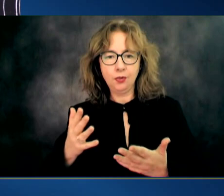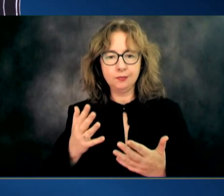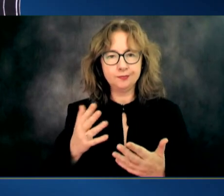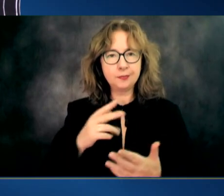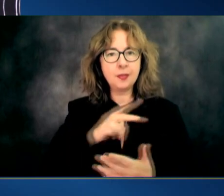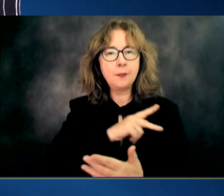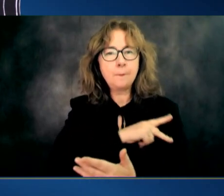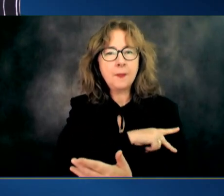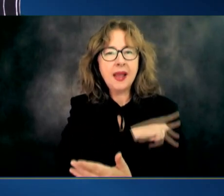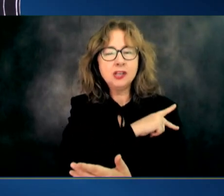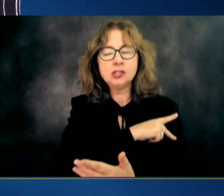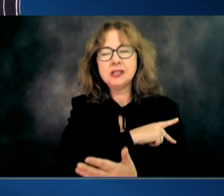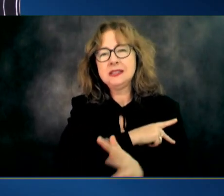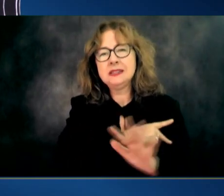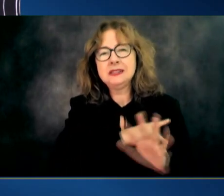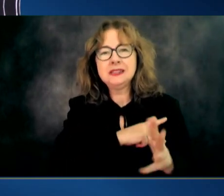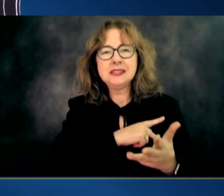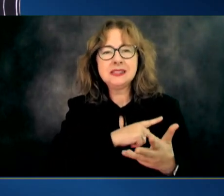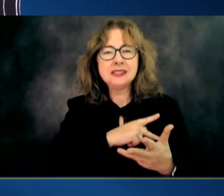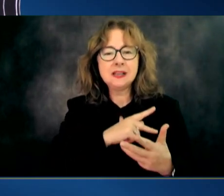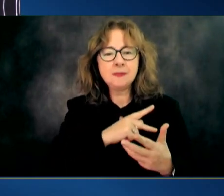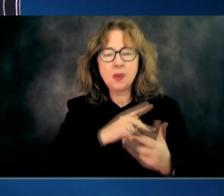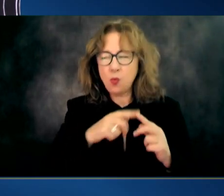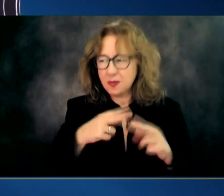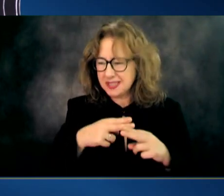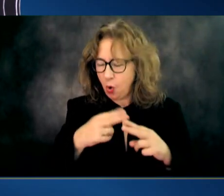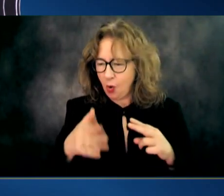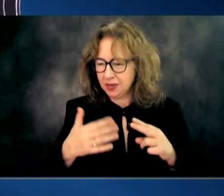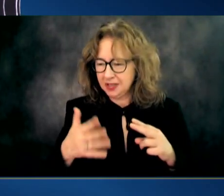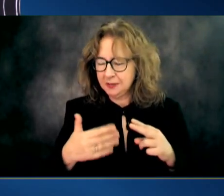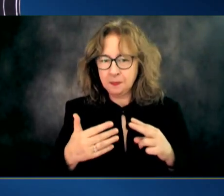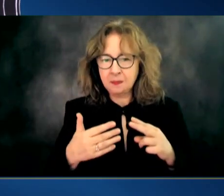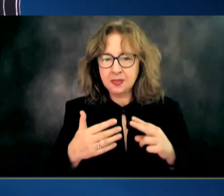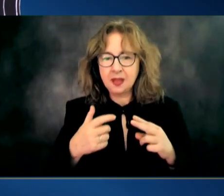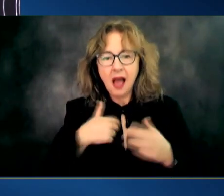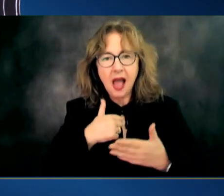kind of -- I was -- what was it called. I was helping kids transition from